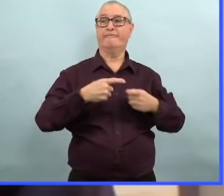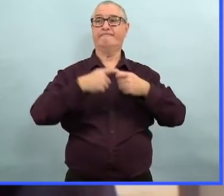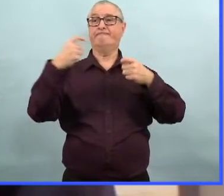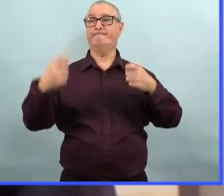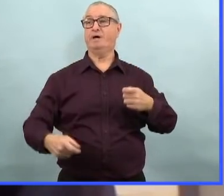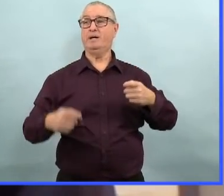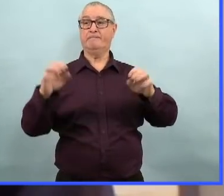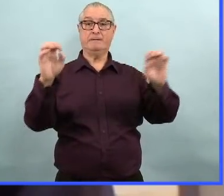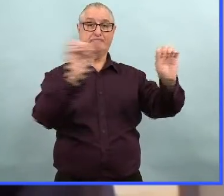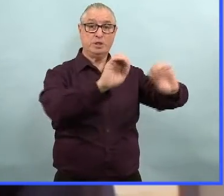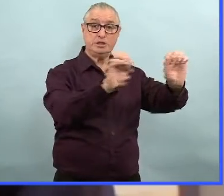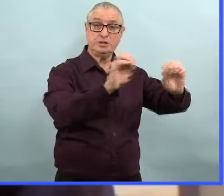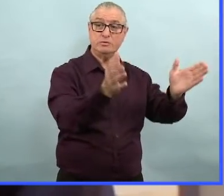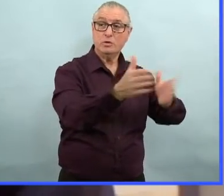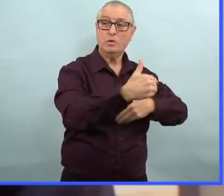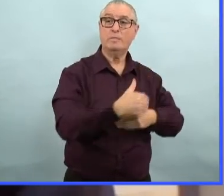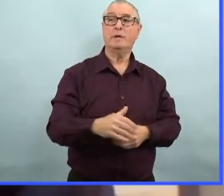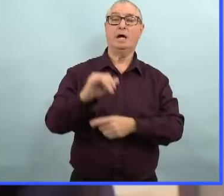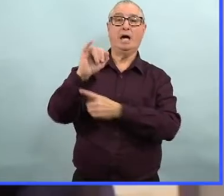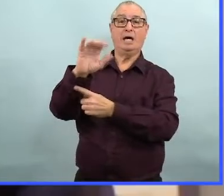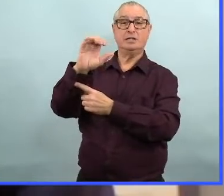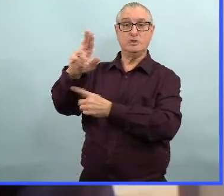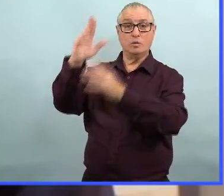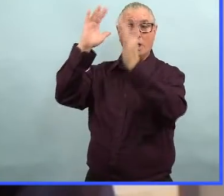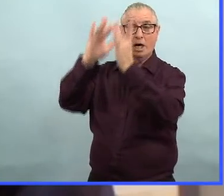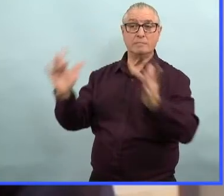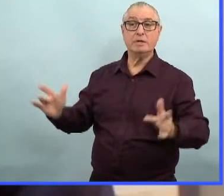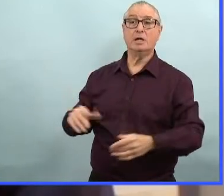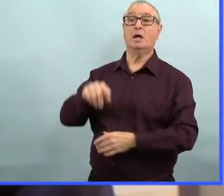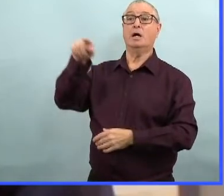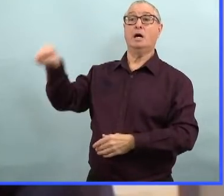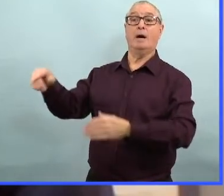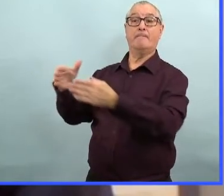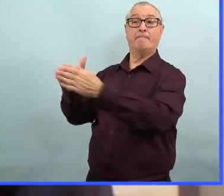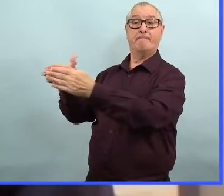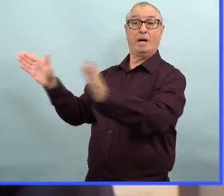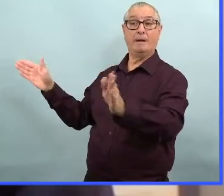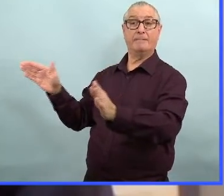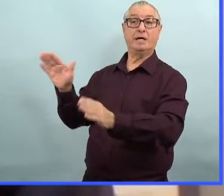and then try to come up with what we think is the is the best approach and uh and that changes over